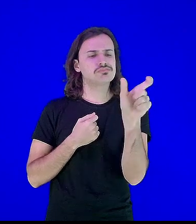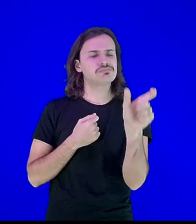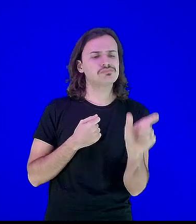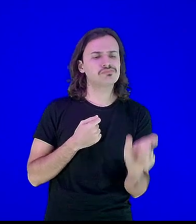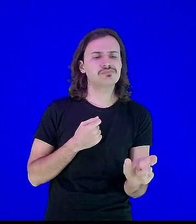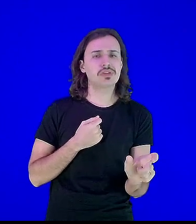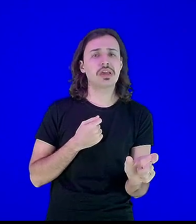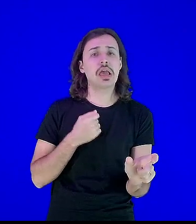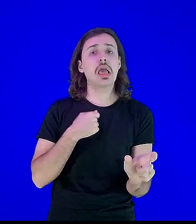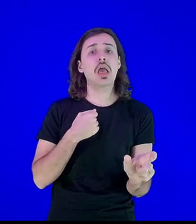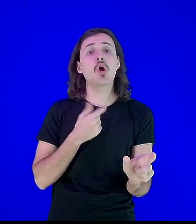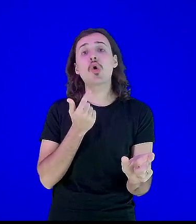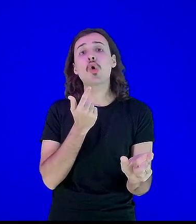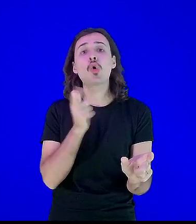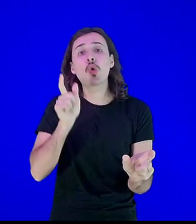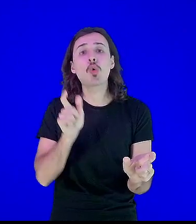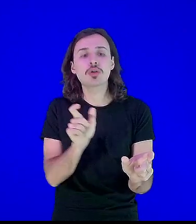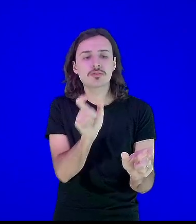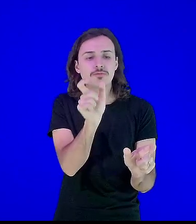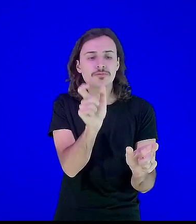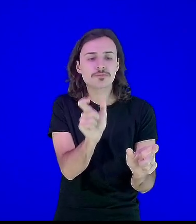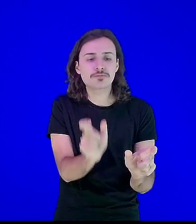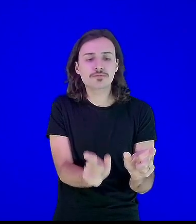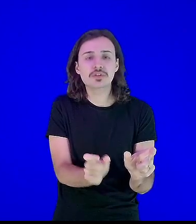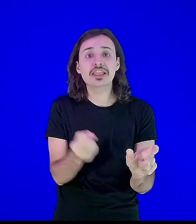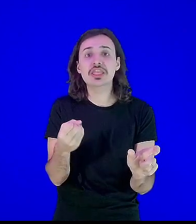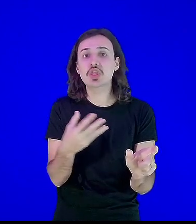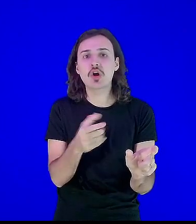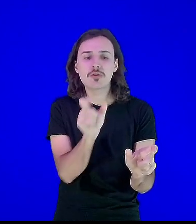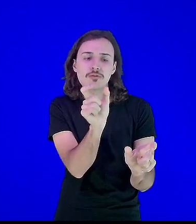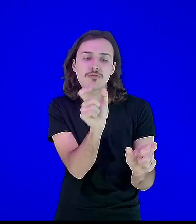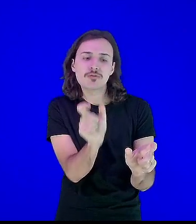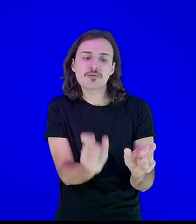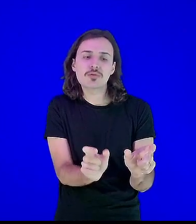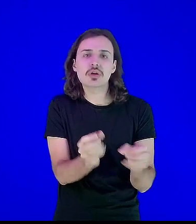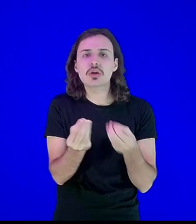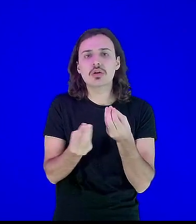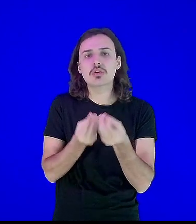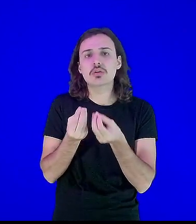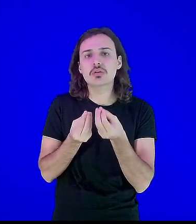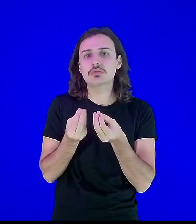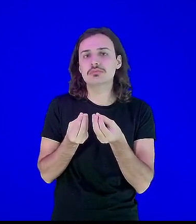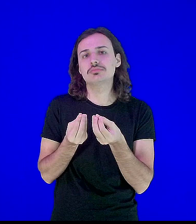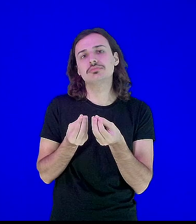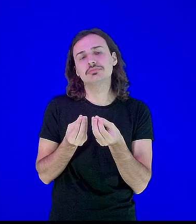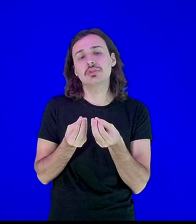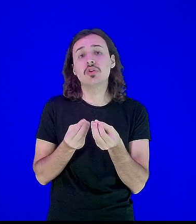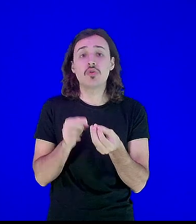there are two ways of doing it the first one is to keep adding signs until you get to the next column